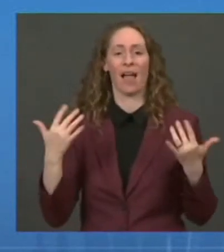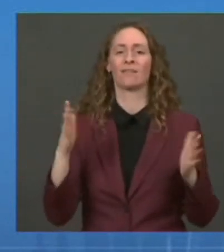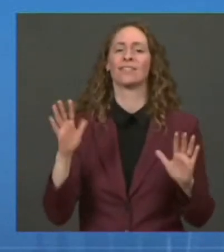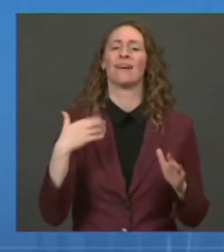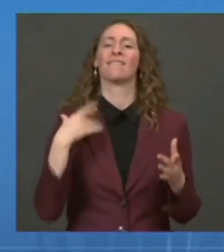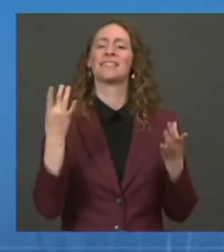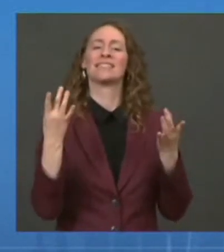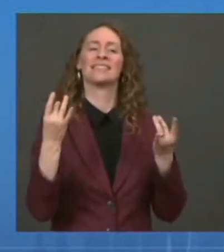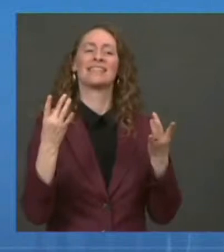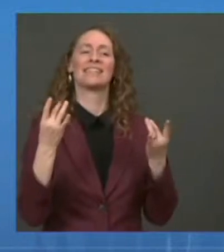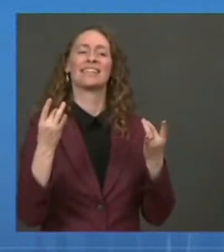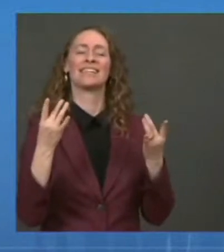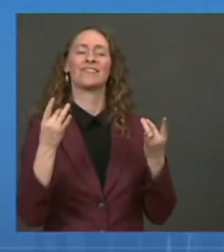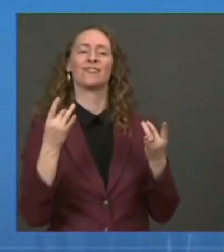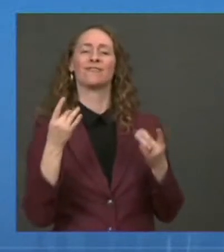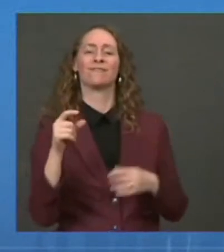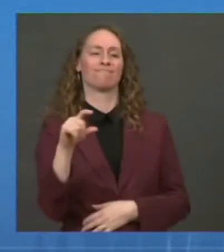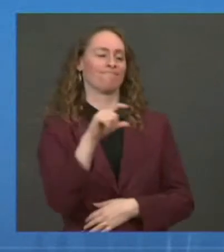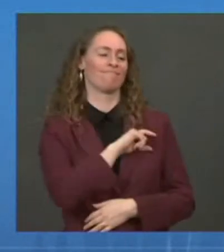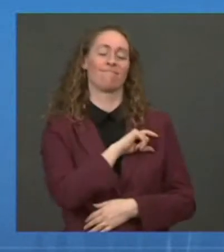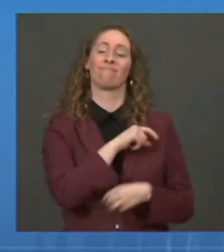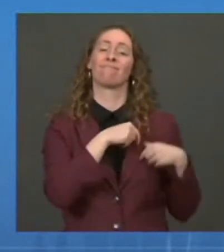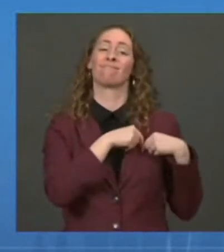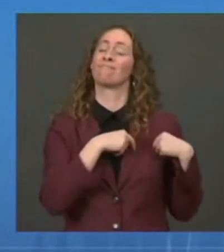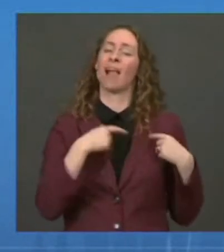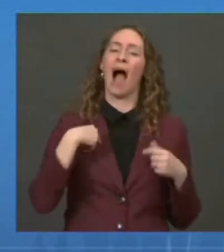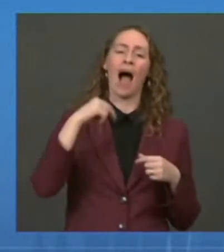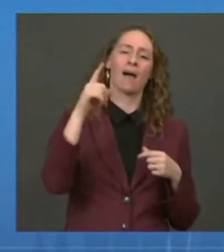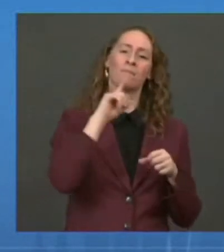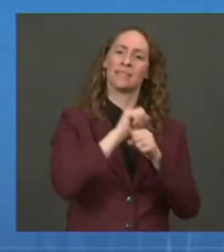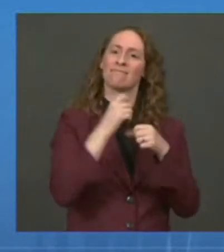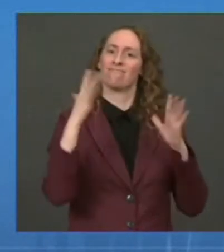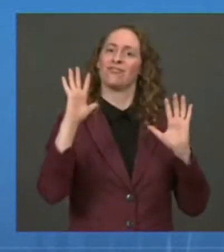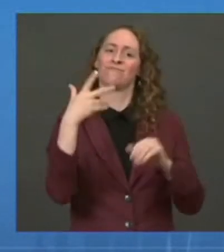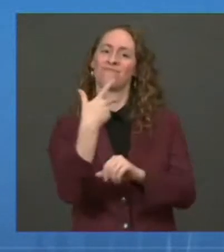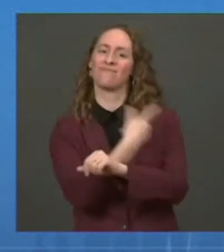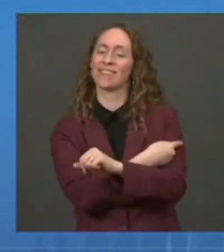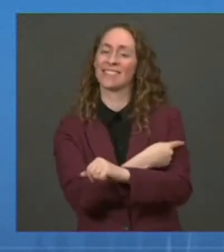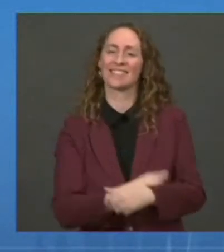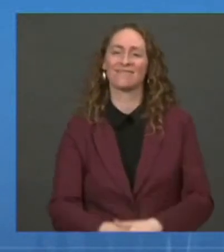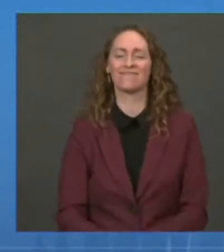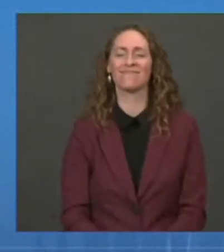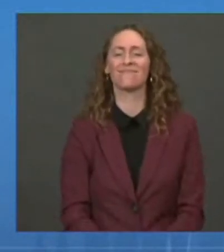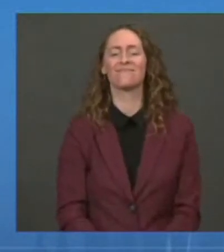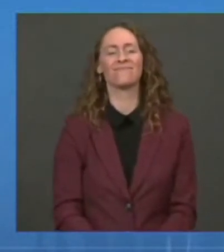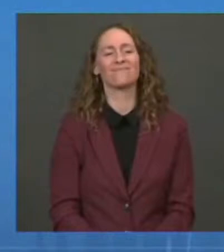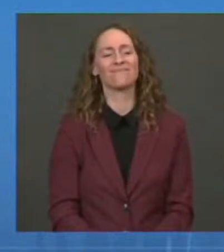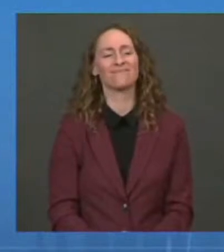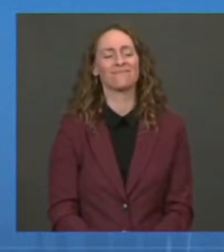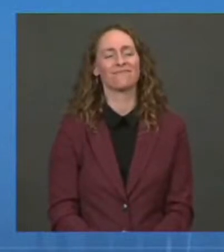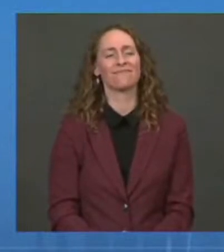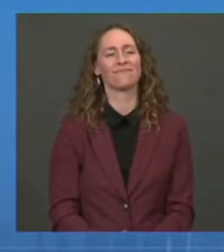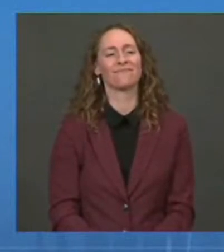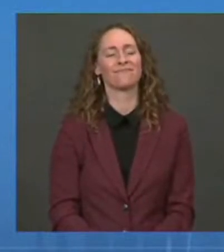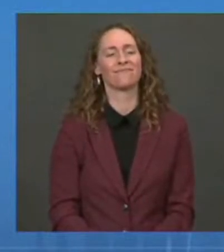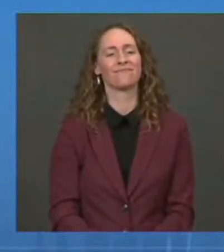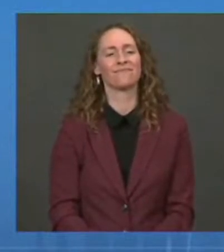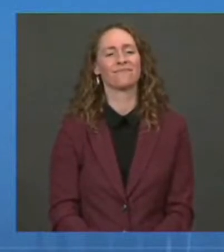SMILES AFTER AND HE'S BEEN PROUDLY SHOWING OFF HIS I'M VACCINATED STICKER TO FAMILY AND FRIENDS AND MY WIFE AND I